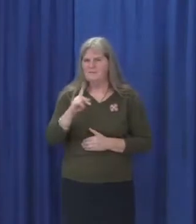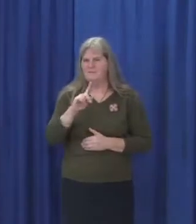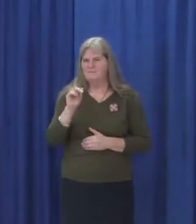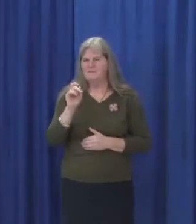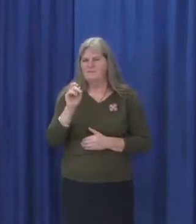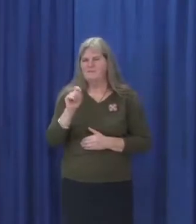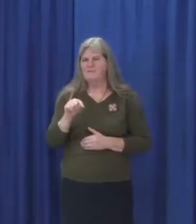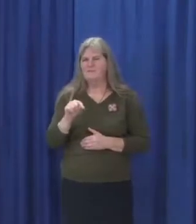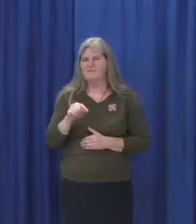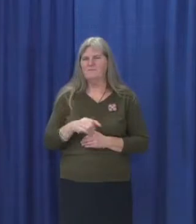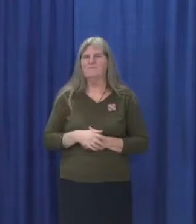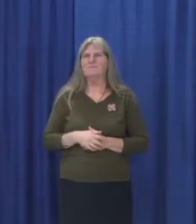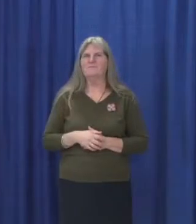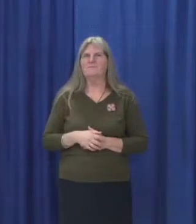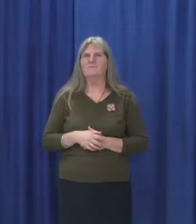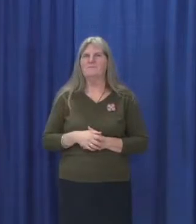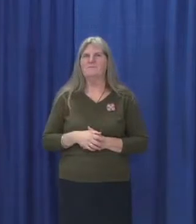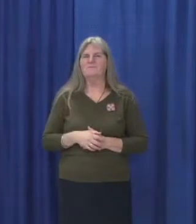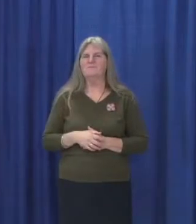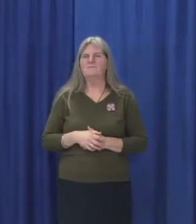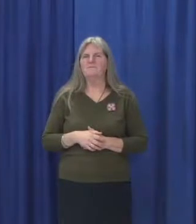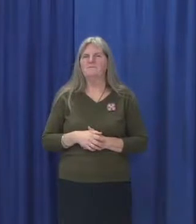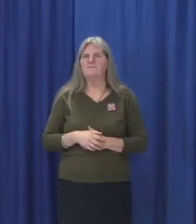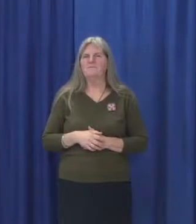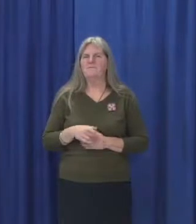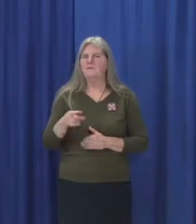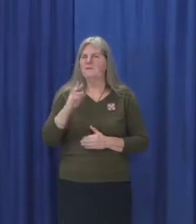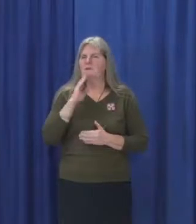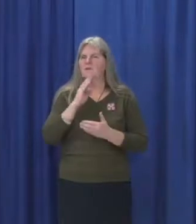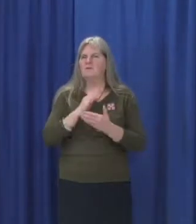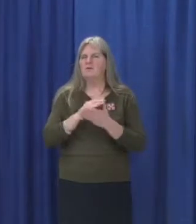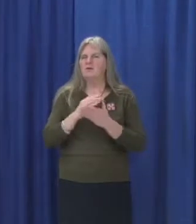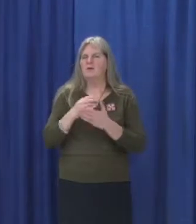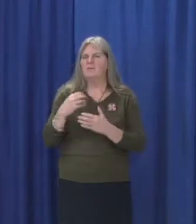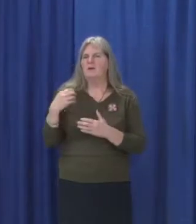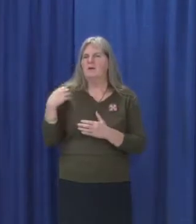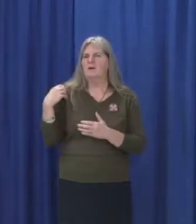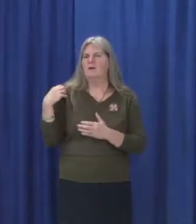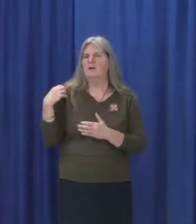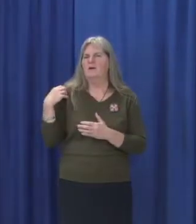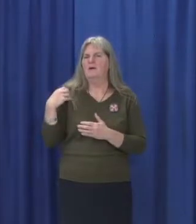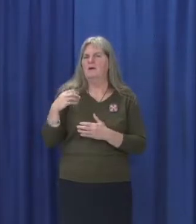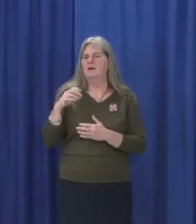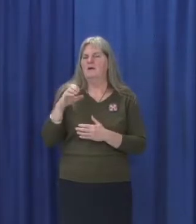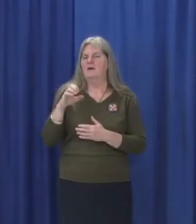question I assume the enforcement measure being used for these new recommendations is